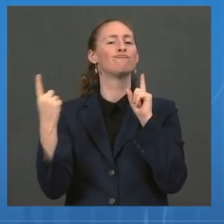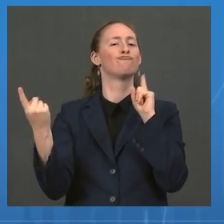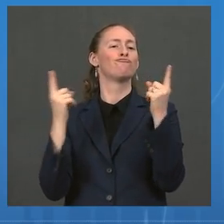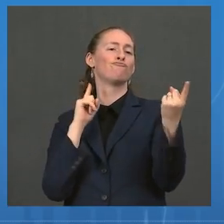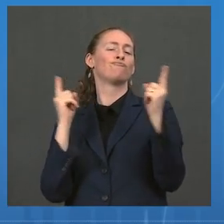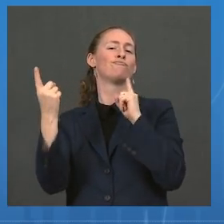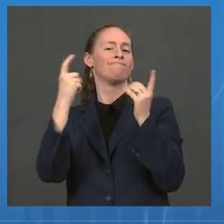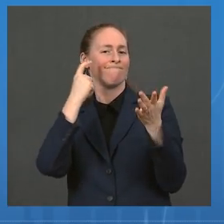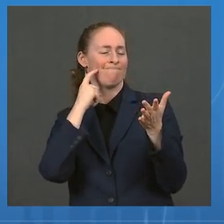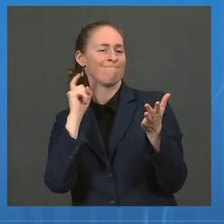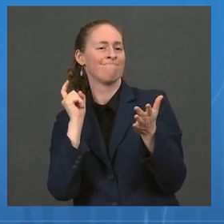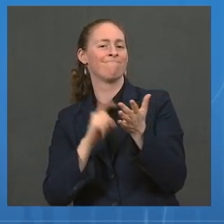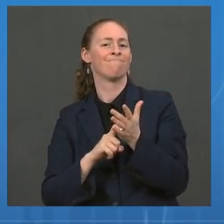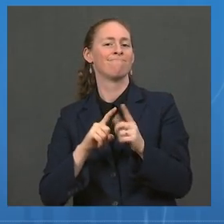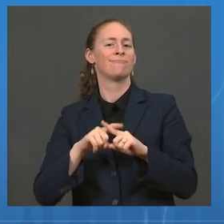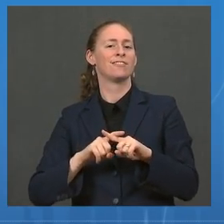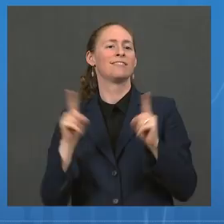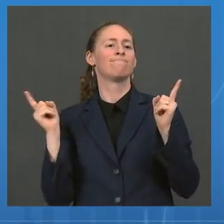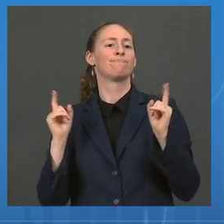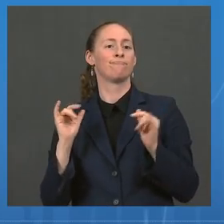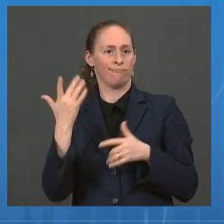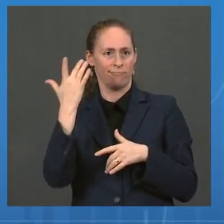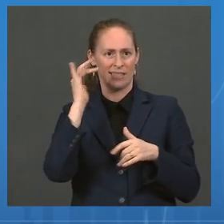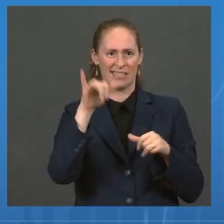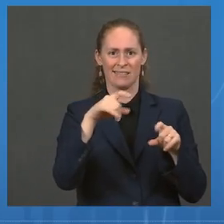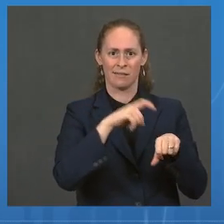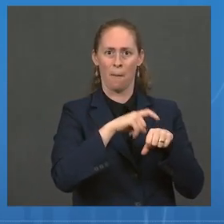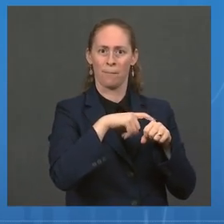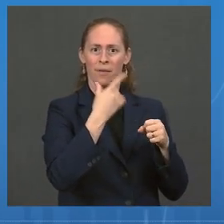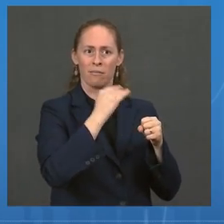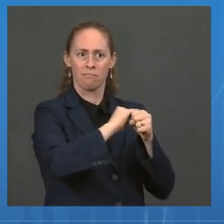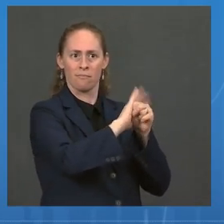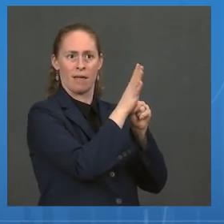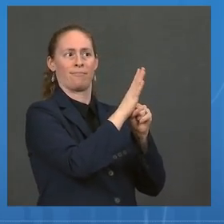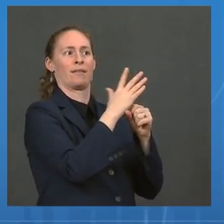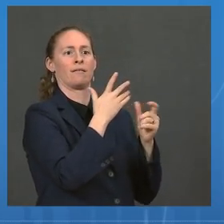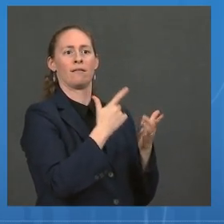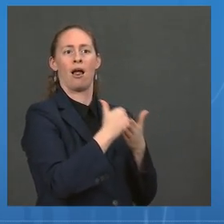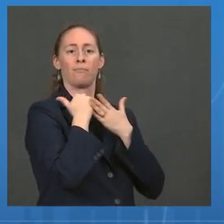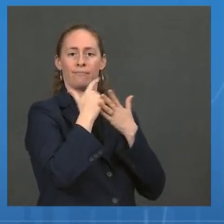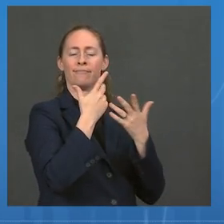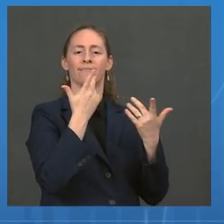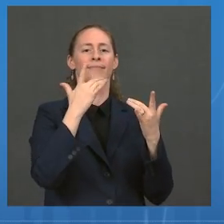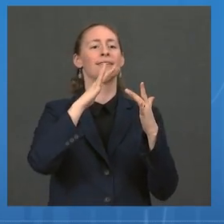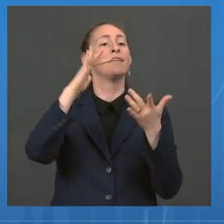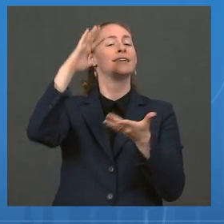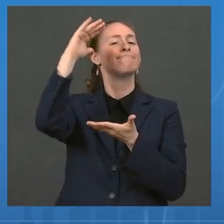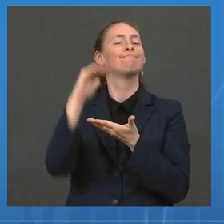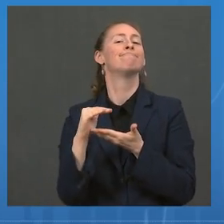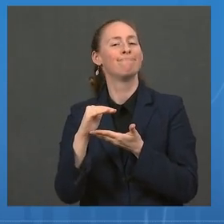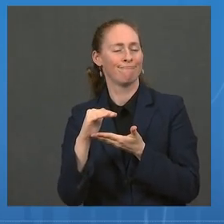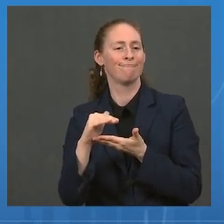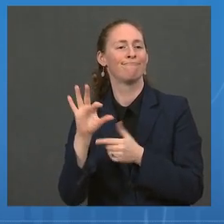put in place for the COVID-19 pandemic. With modest flu virus activity since March of 2020,